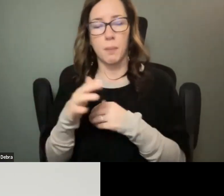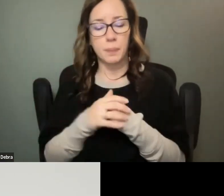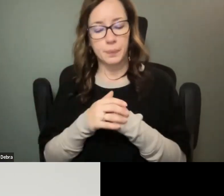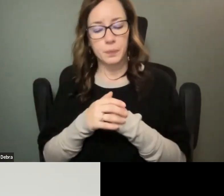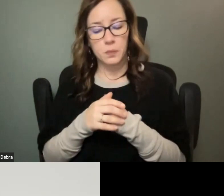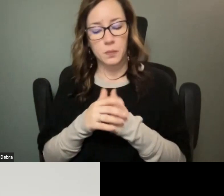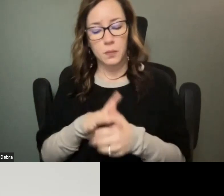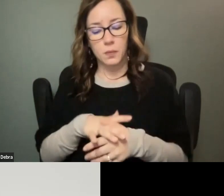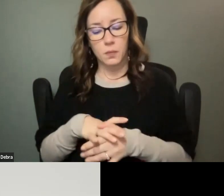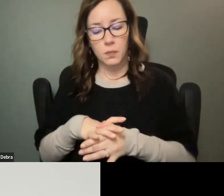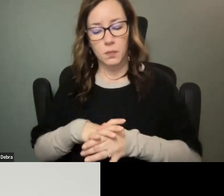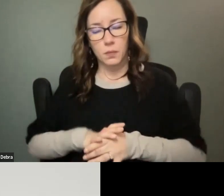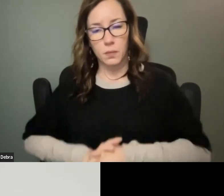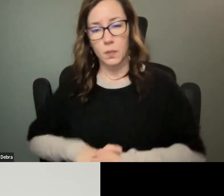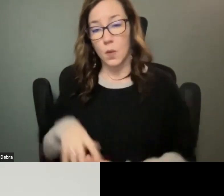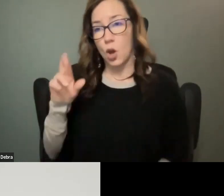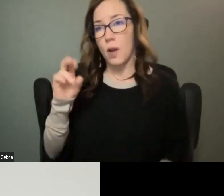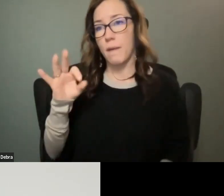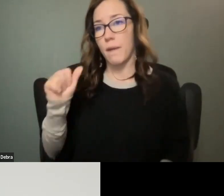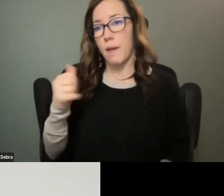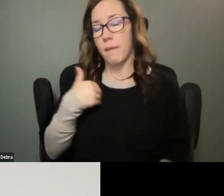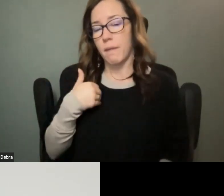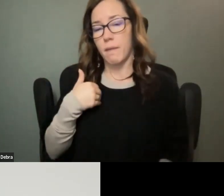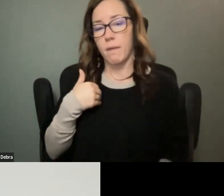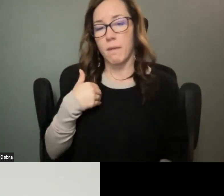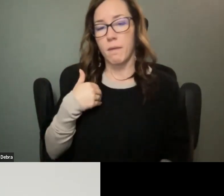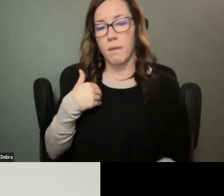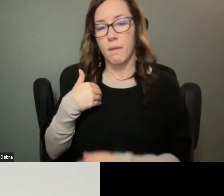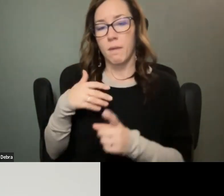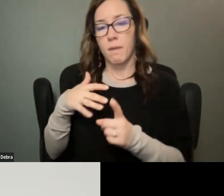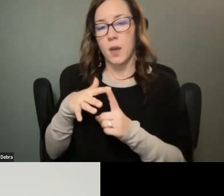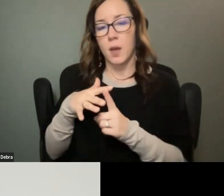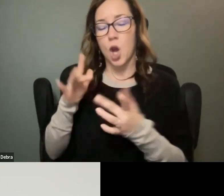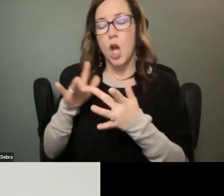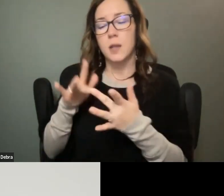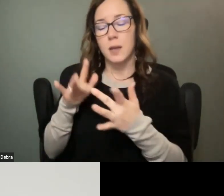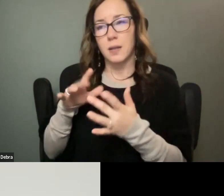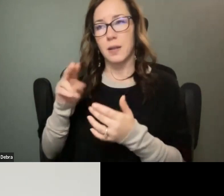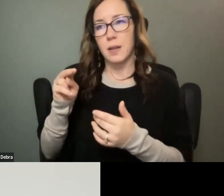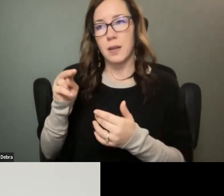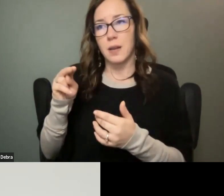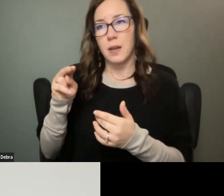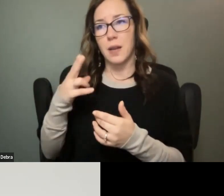so the RFA has contacts uh my contacts